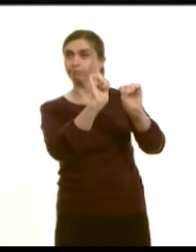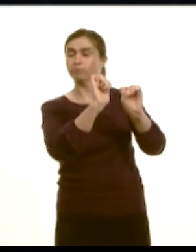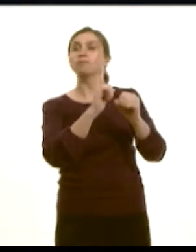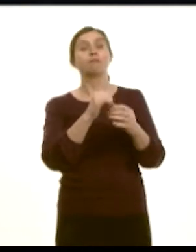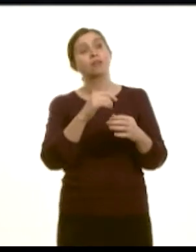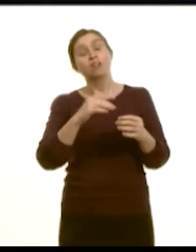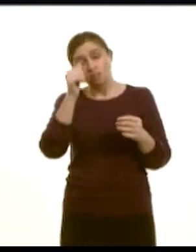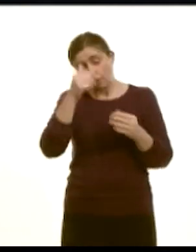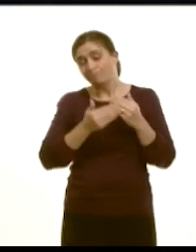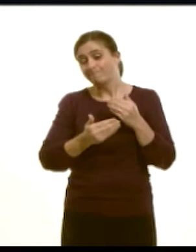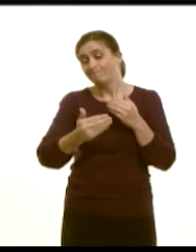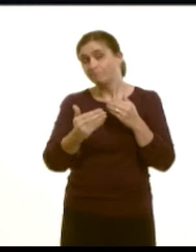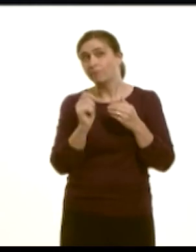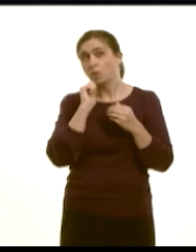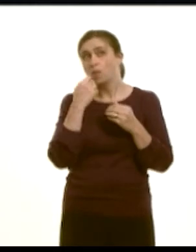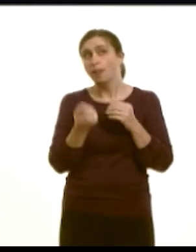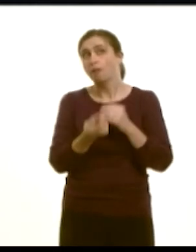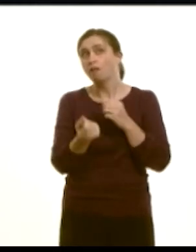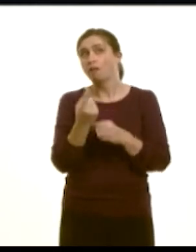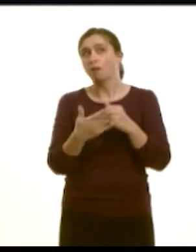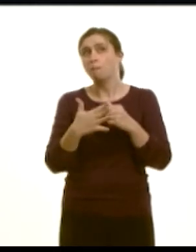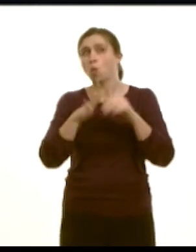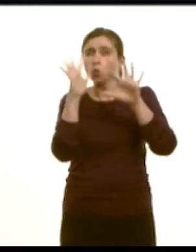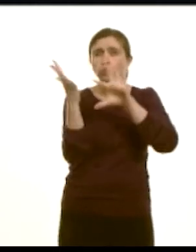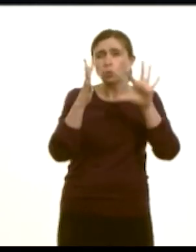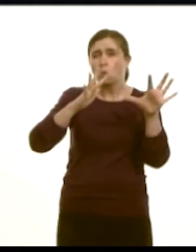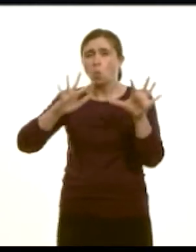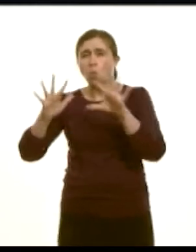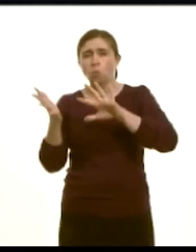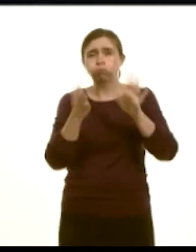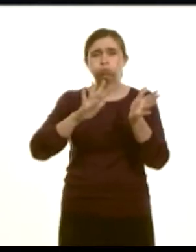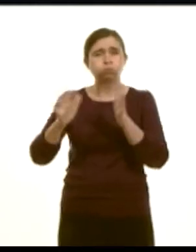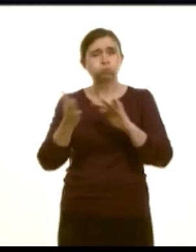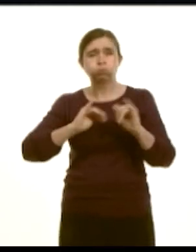in the time to come, what specific actions have the Welsh Government and Natural Resources